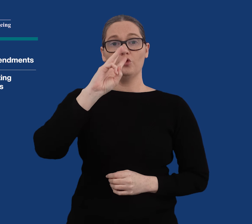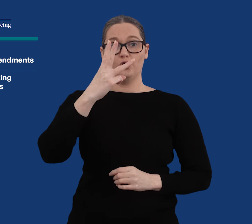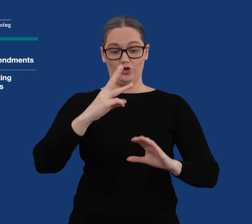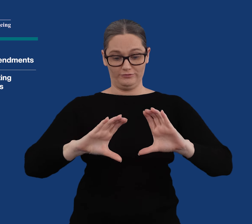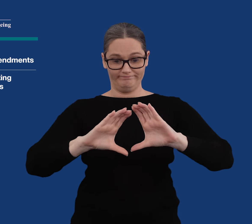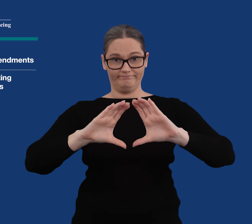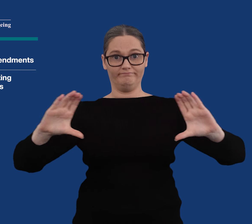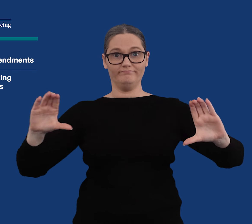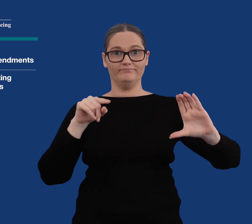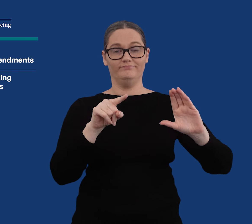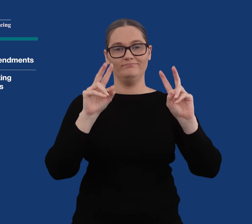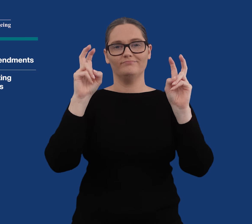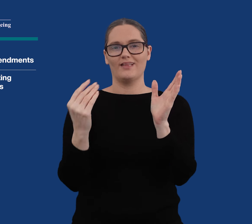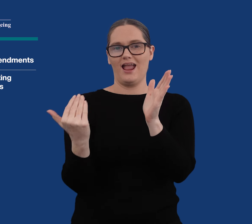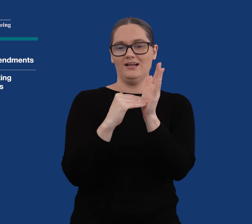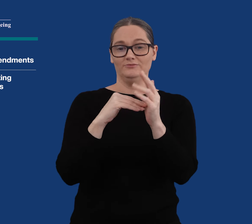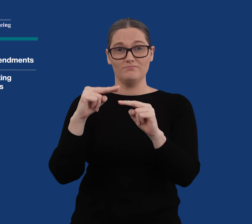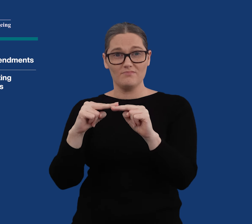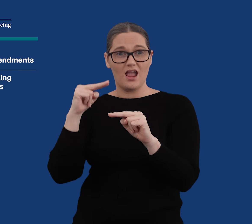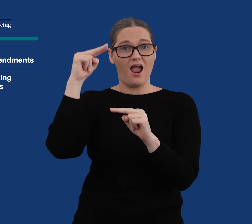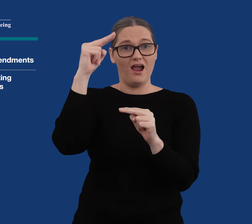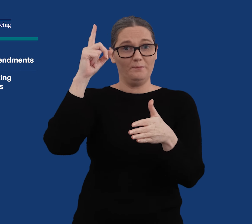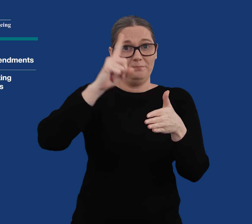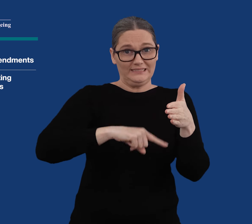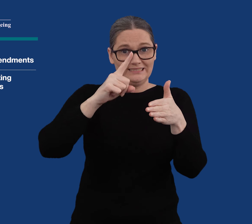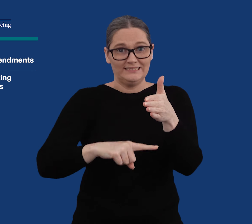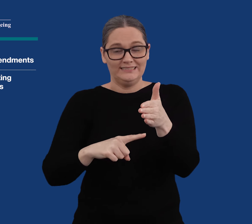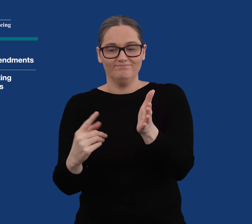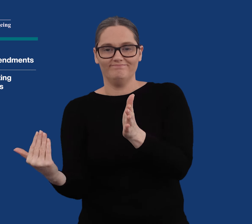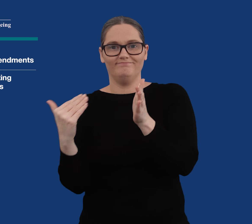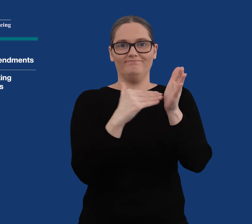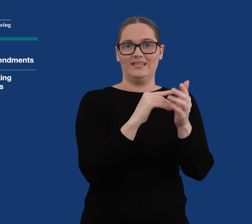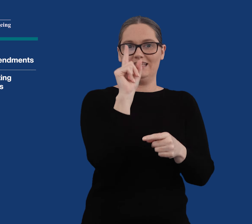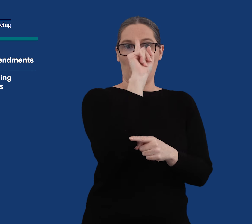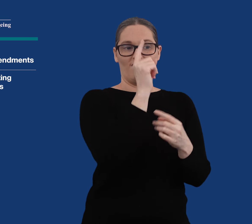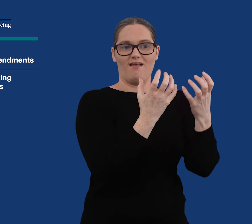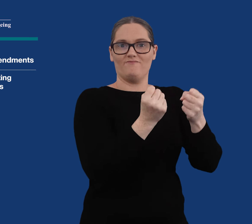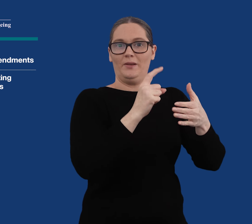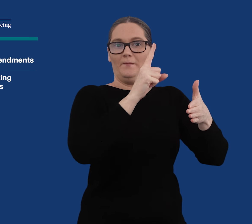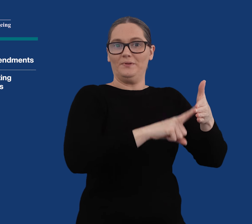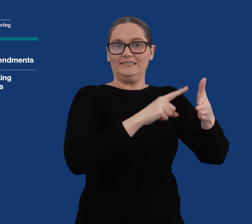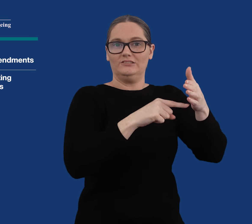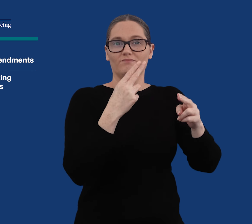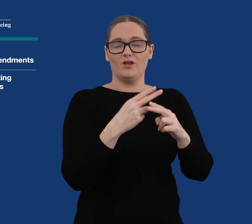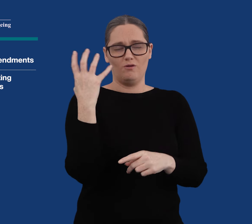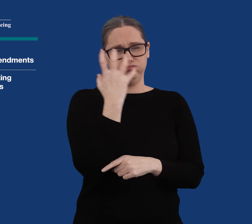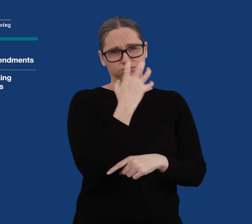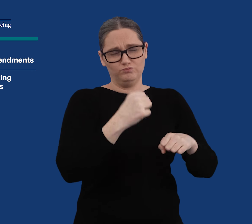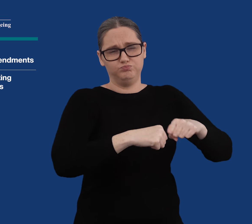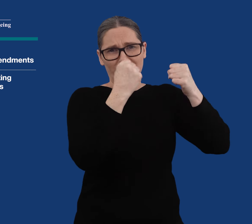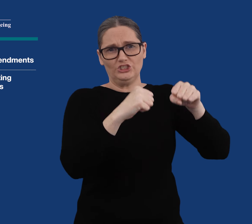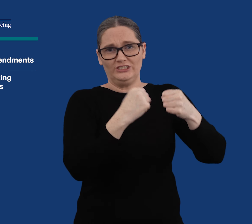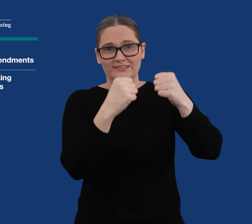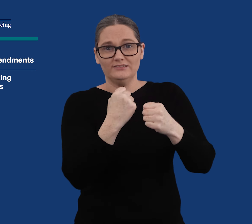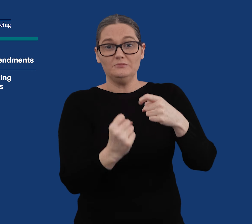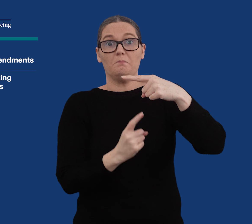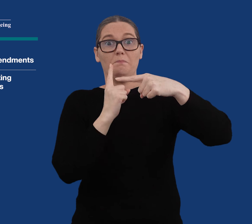Adding higher civil penalties to existing civil penalty for aggravated breaches